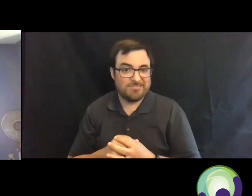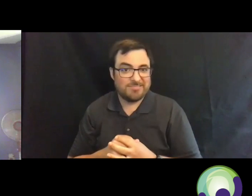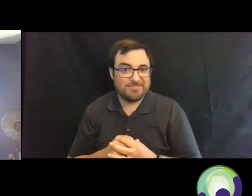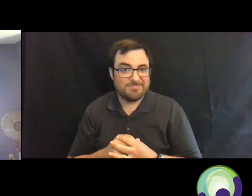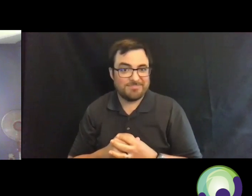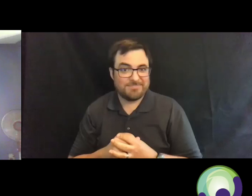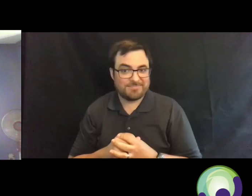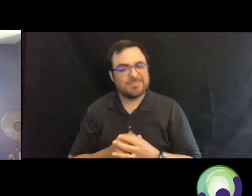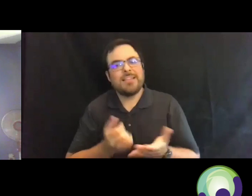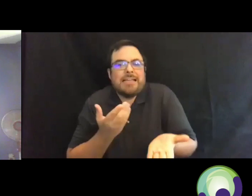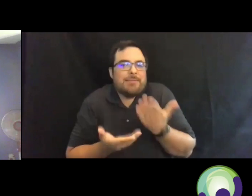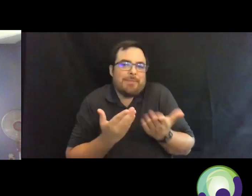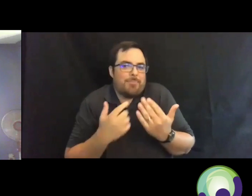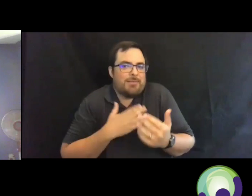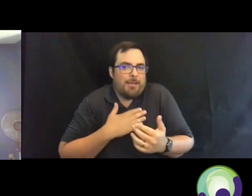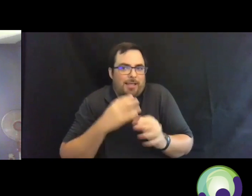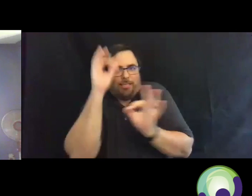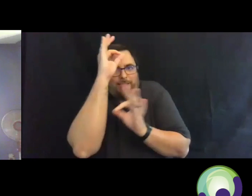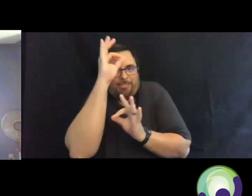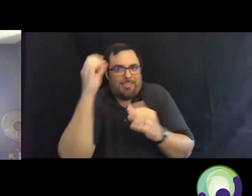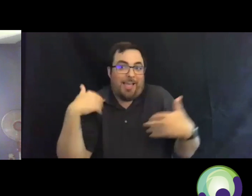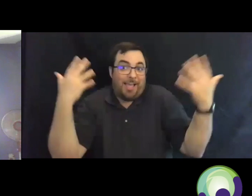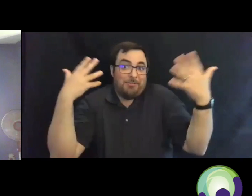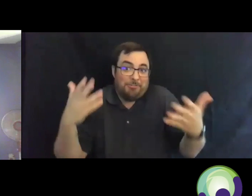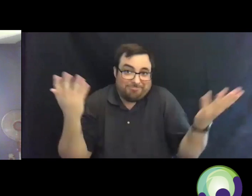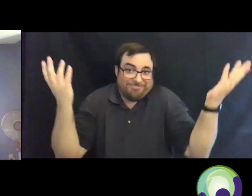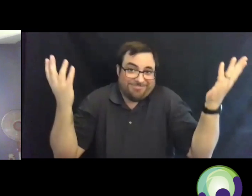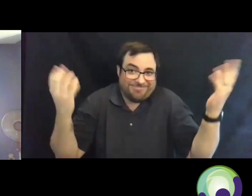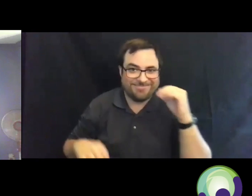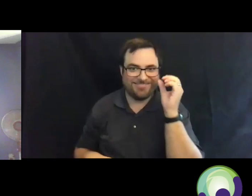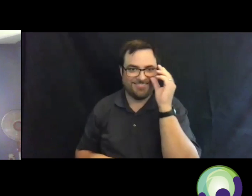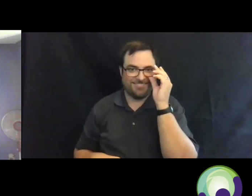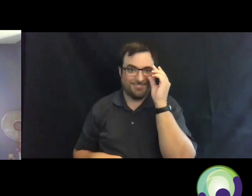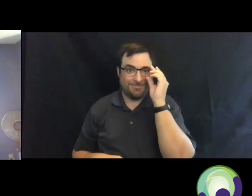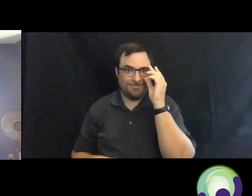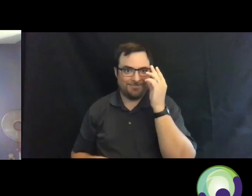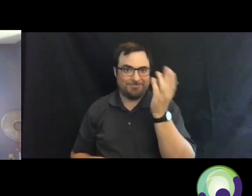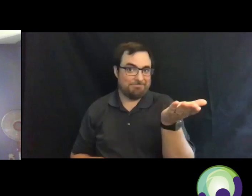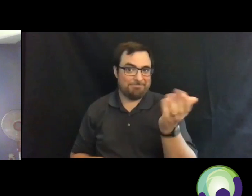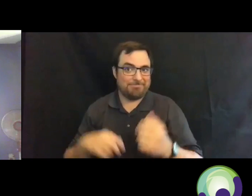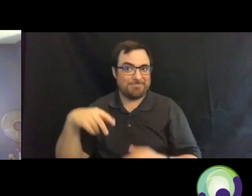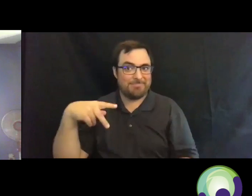And maybe just my ignorance on this whole topic is coming out.